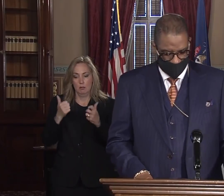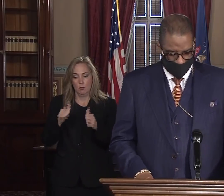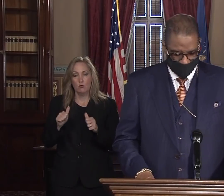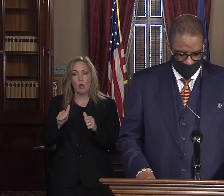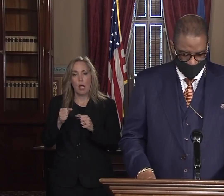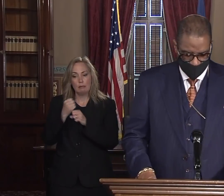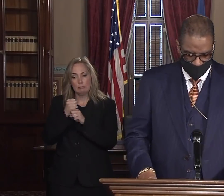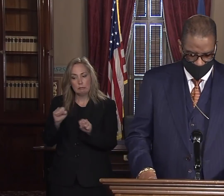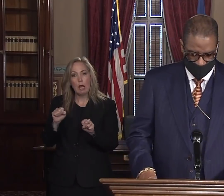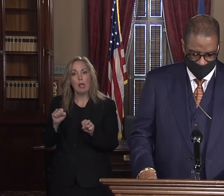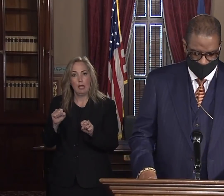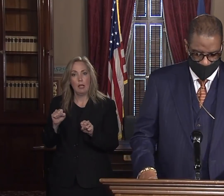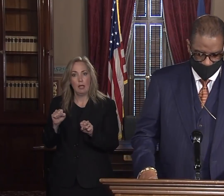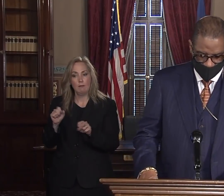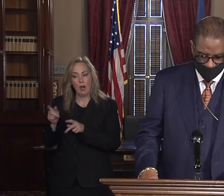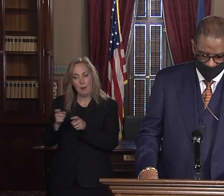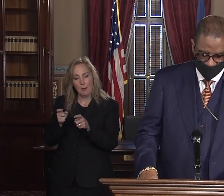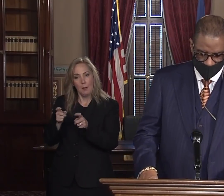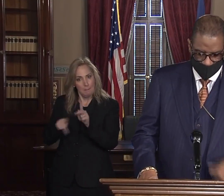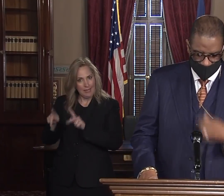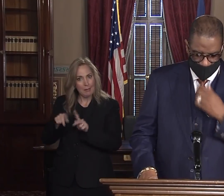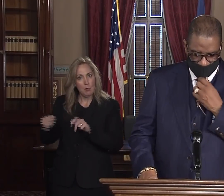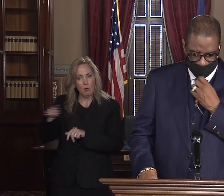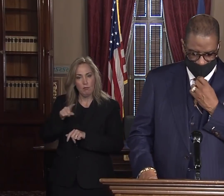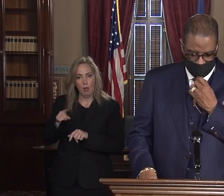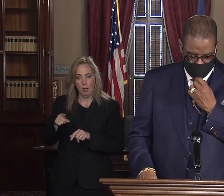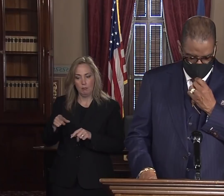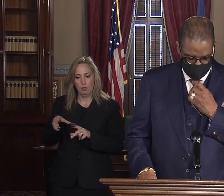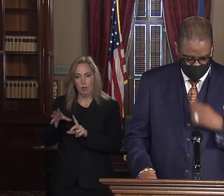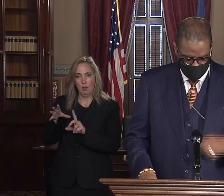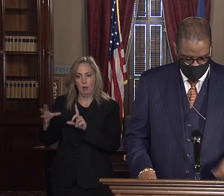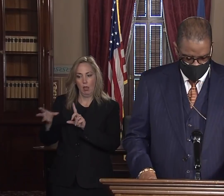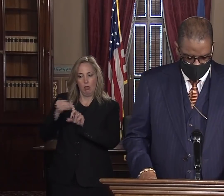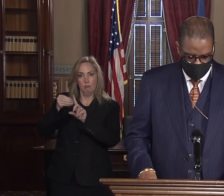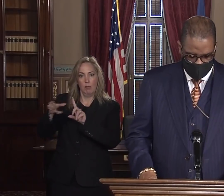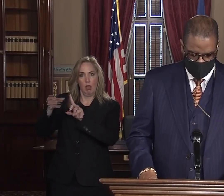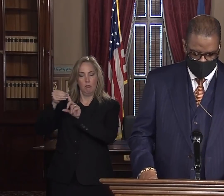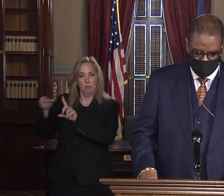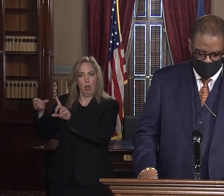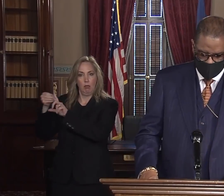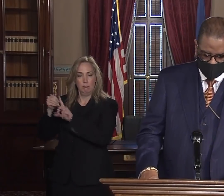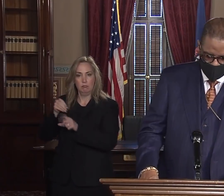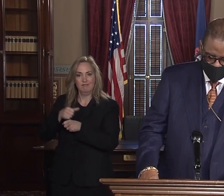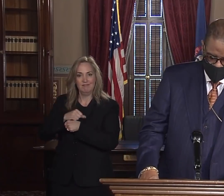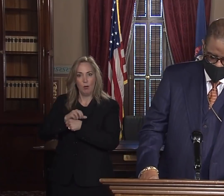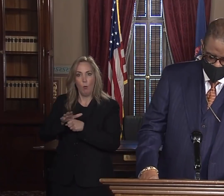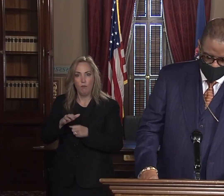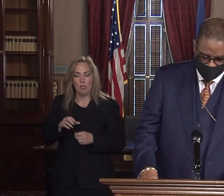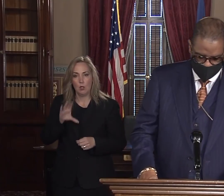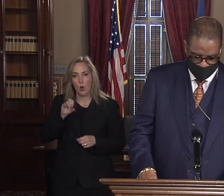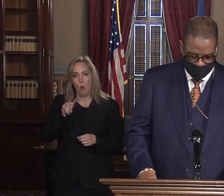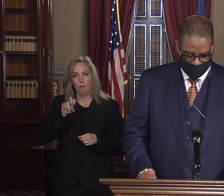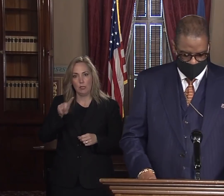IT IS IMPORTANT TO ME TO DO EVERYTHING WE CAN TO ATTEMPT TO